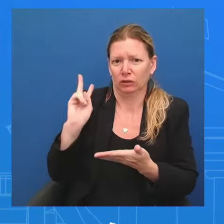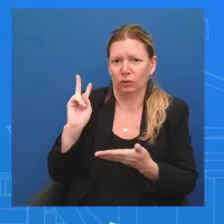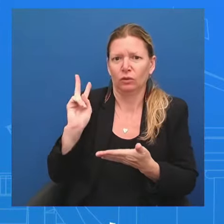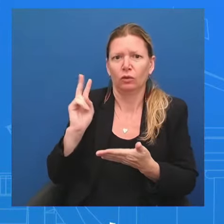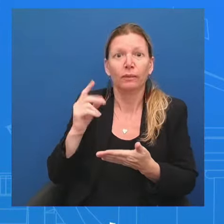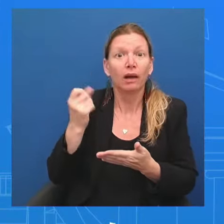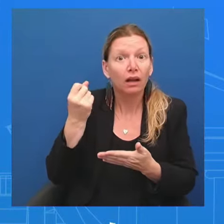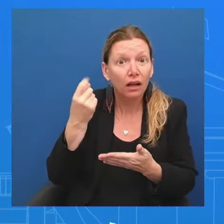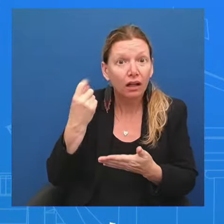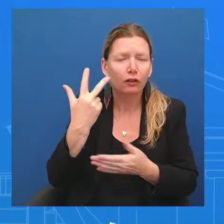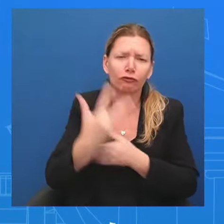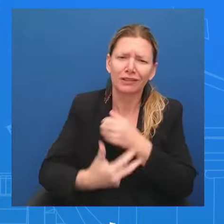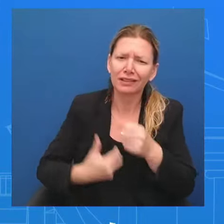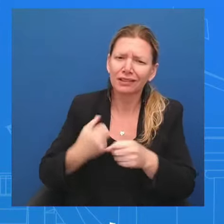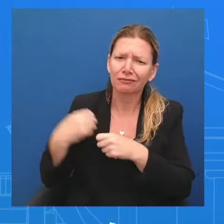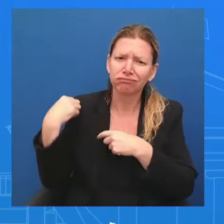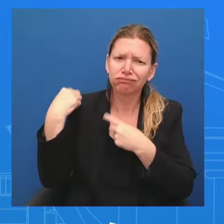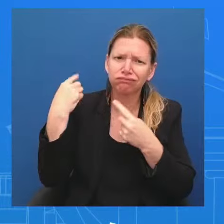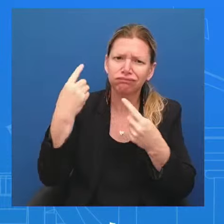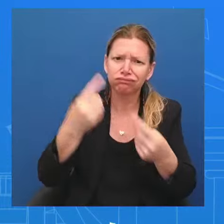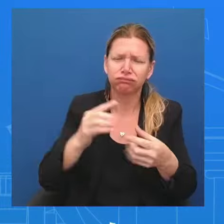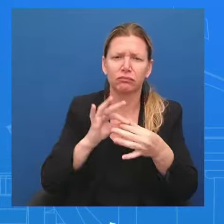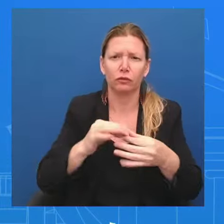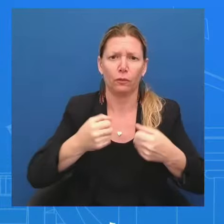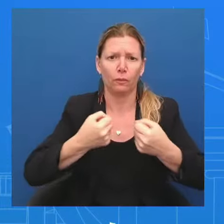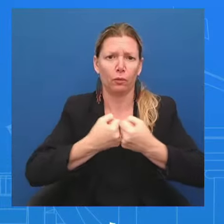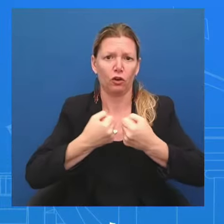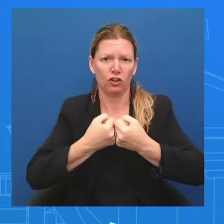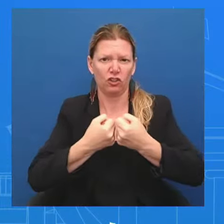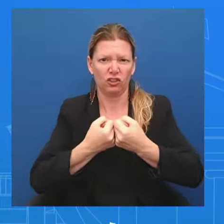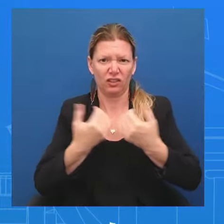a decades- long issue with a broken system at the border.